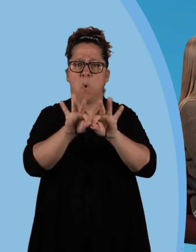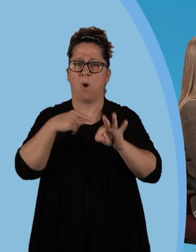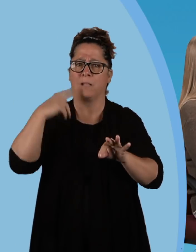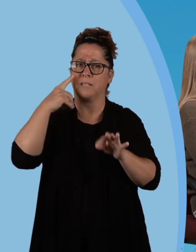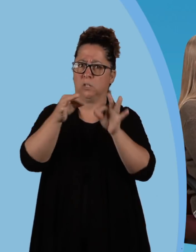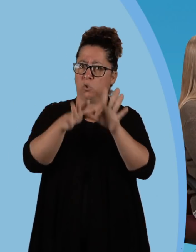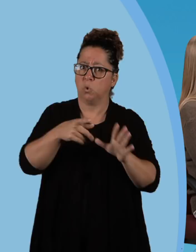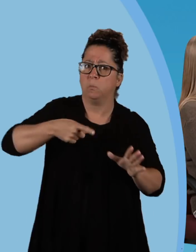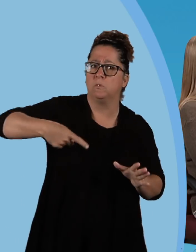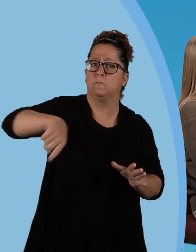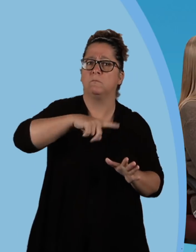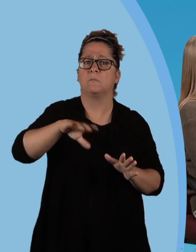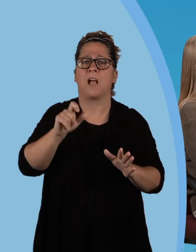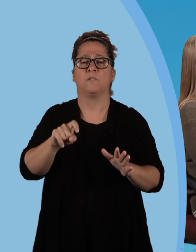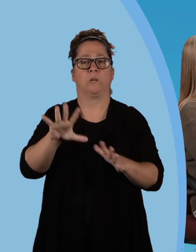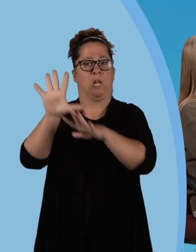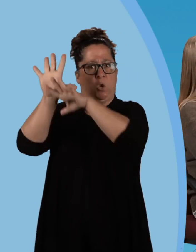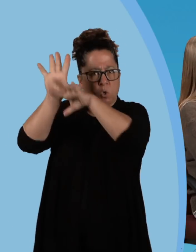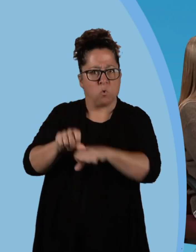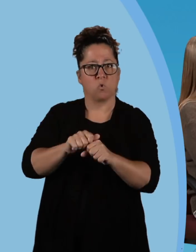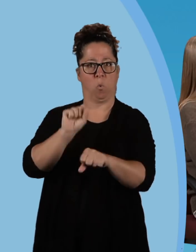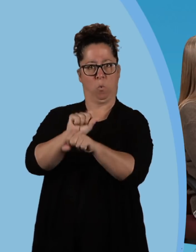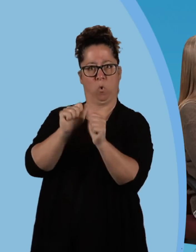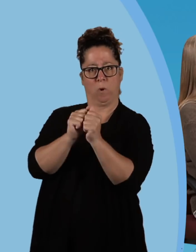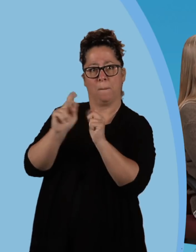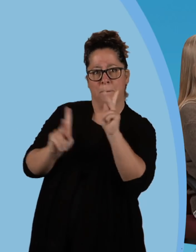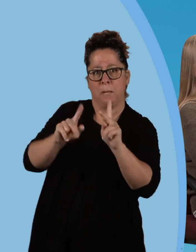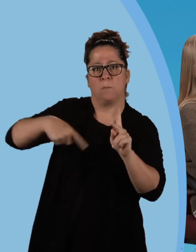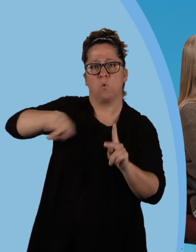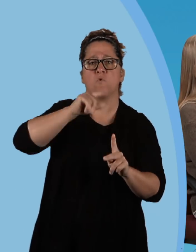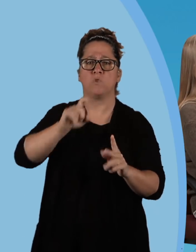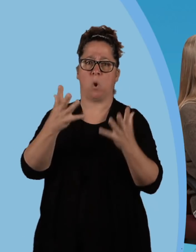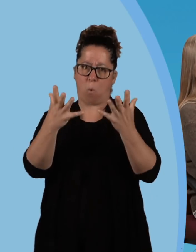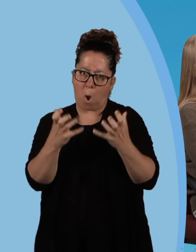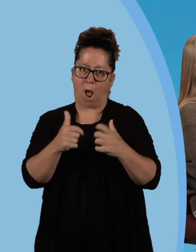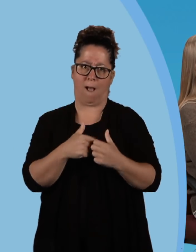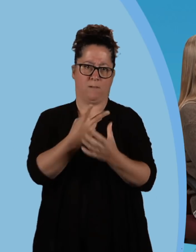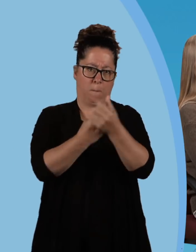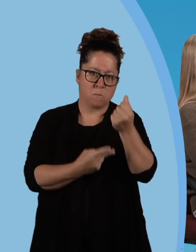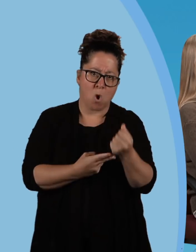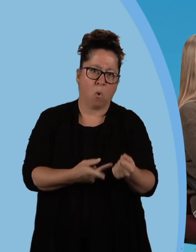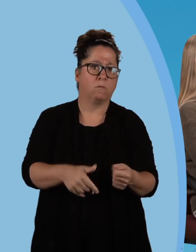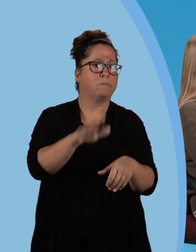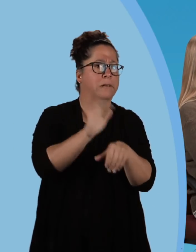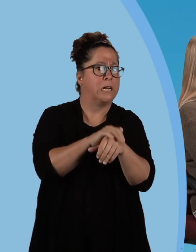I think interpreters are just going to have to get more used to working with people who really do have both